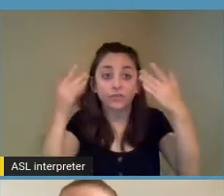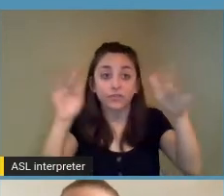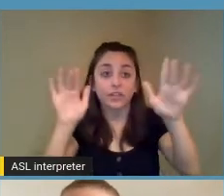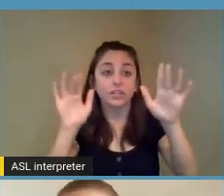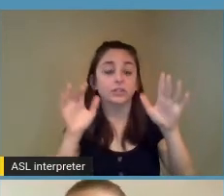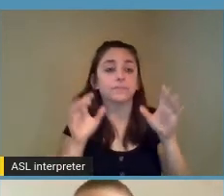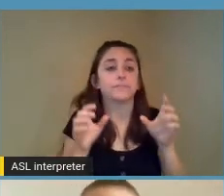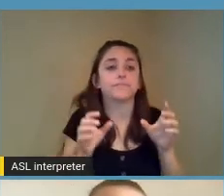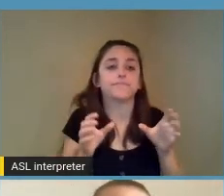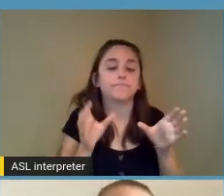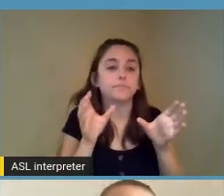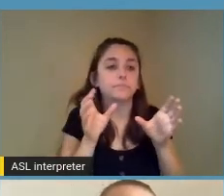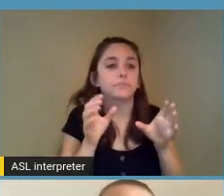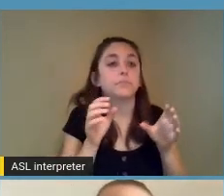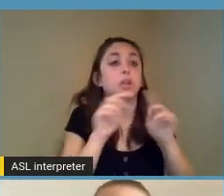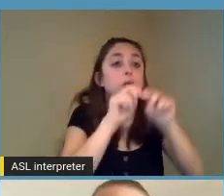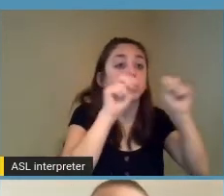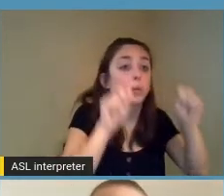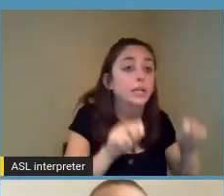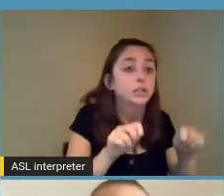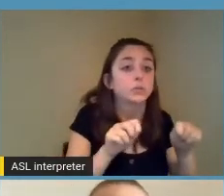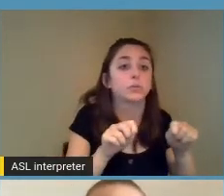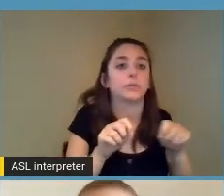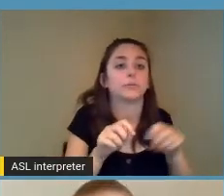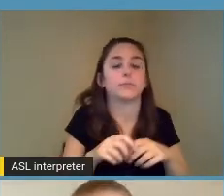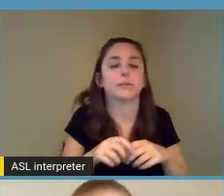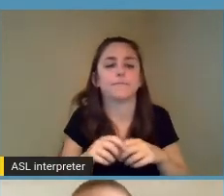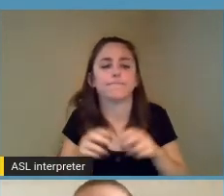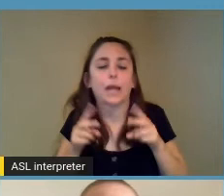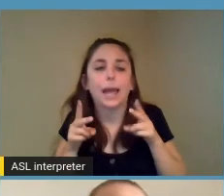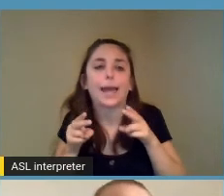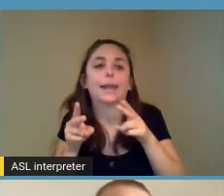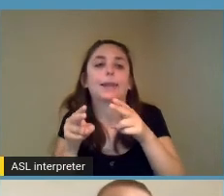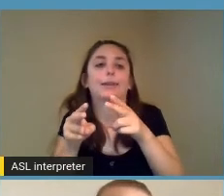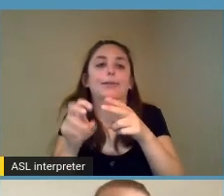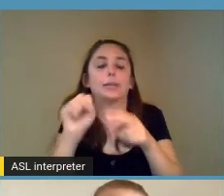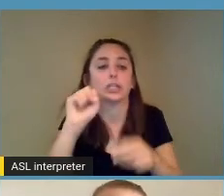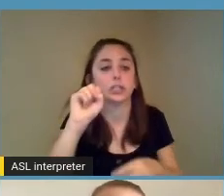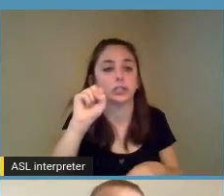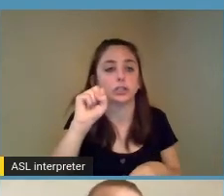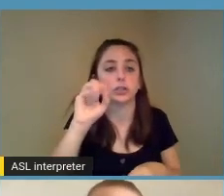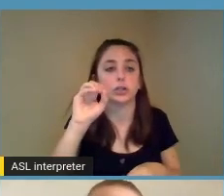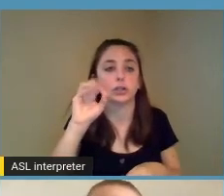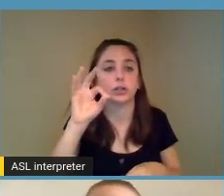editing software. And this is the kind of basic workflow that I would use for either